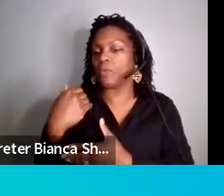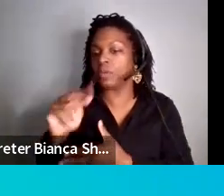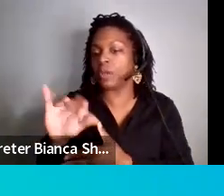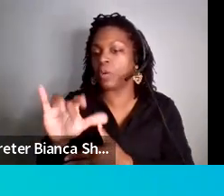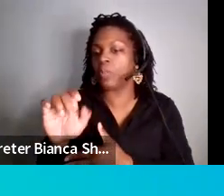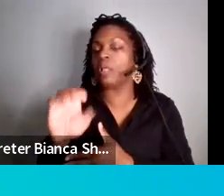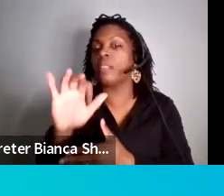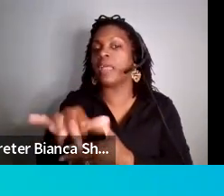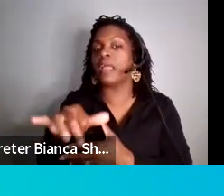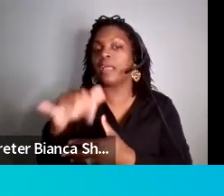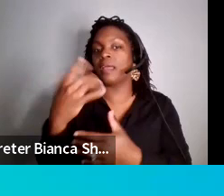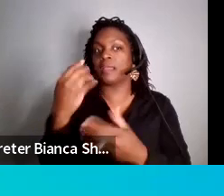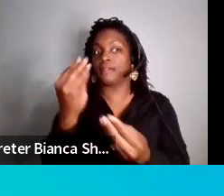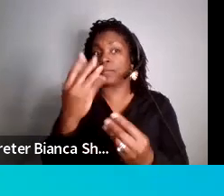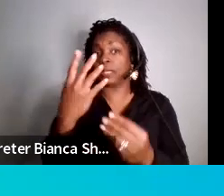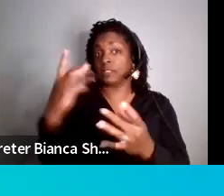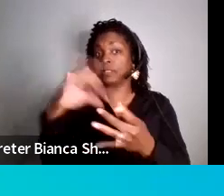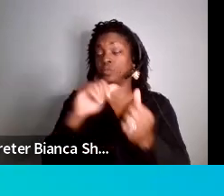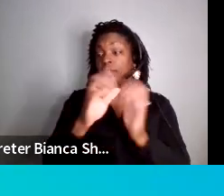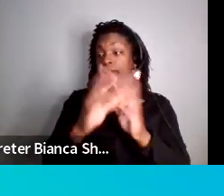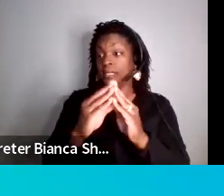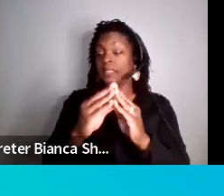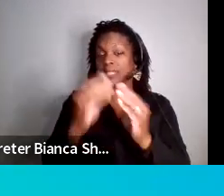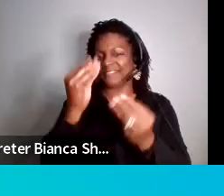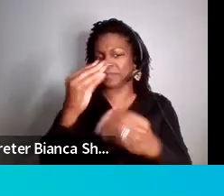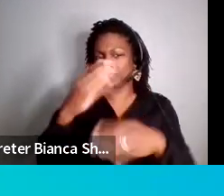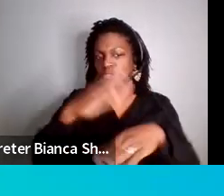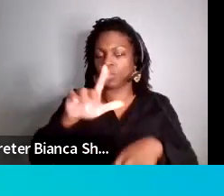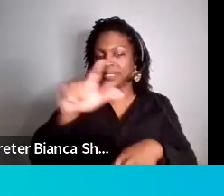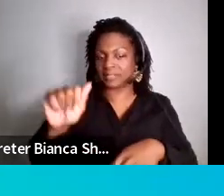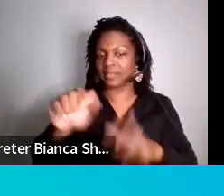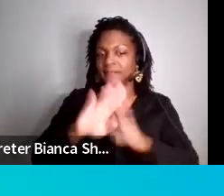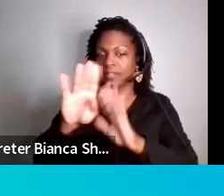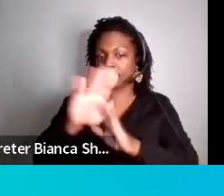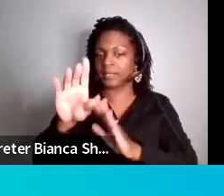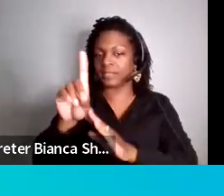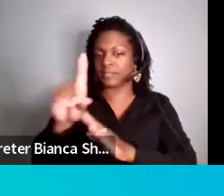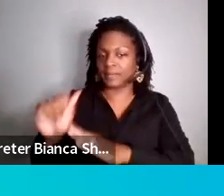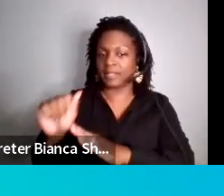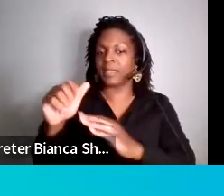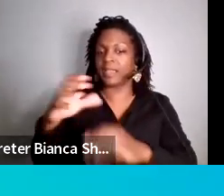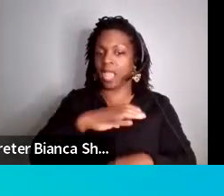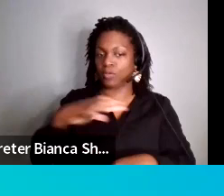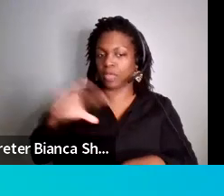meetings is on the Louisiana Development or Disabilities Council Websites under meetings.